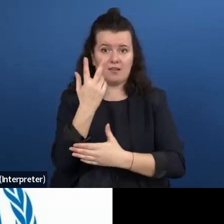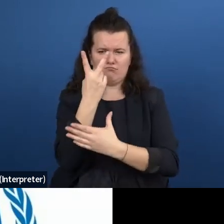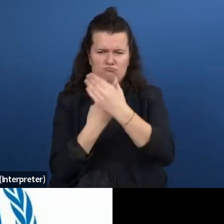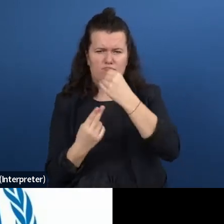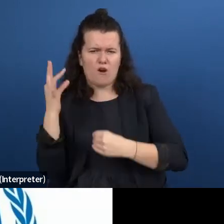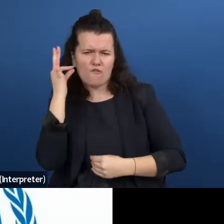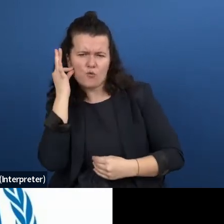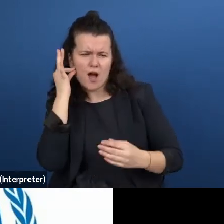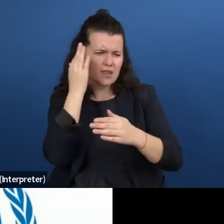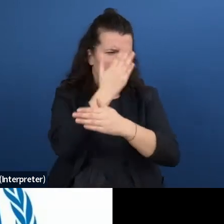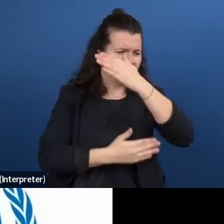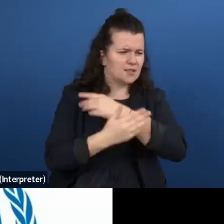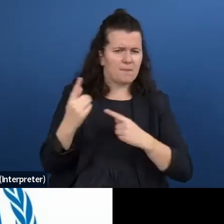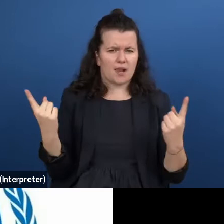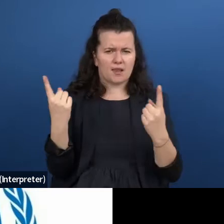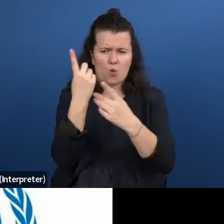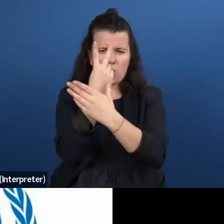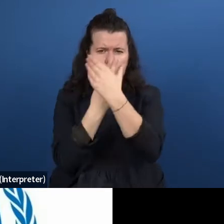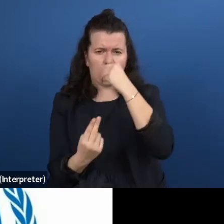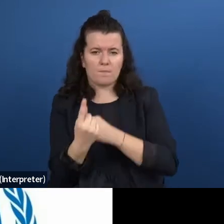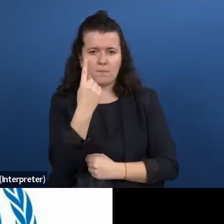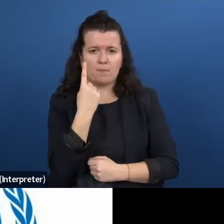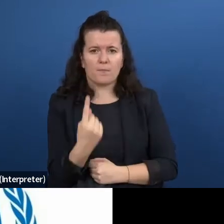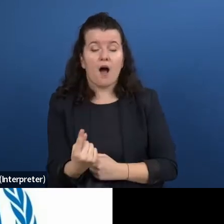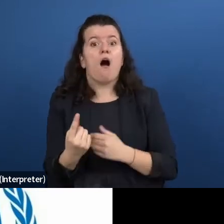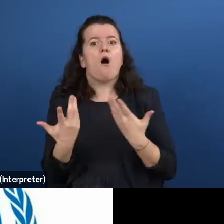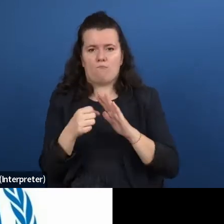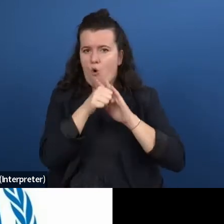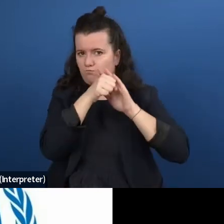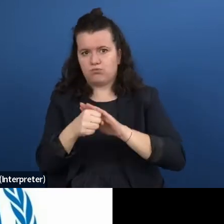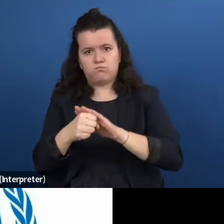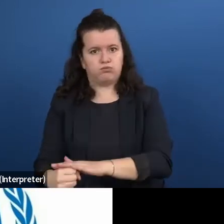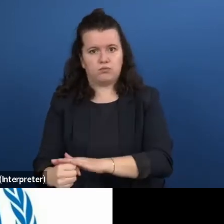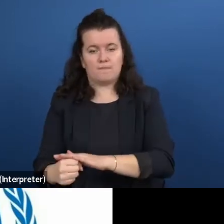In the General Recommendation on trafficking of the CEDAW Committee